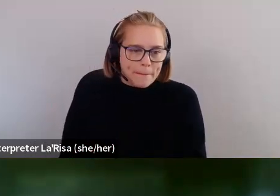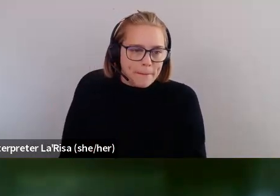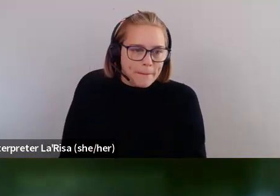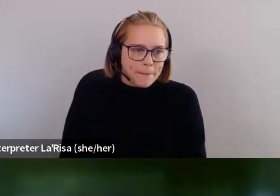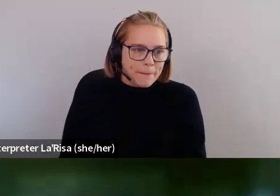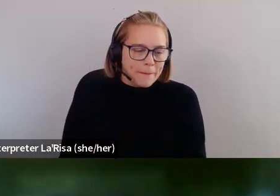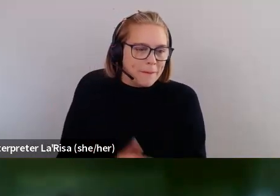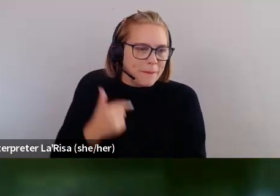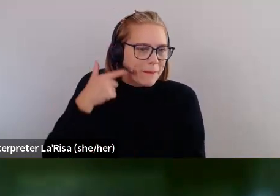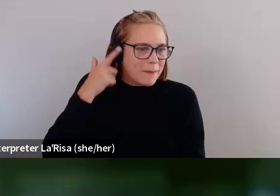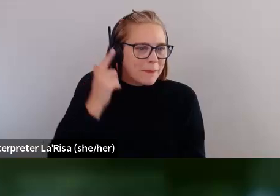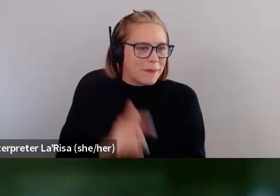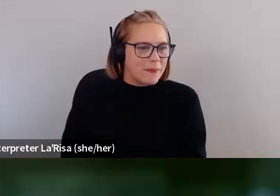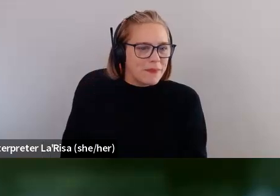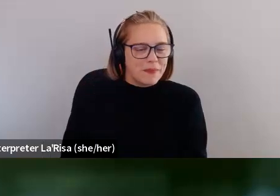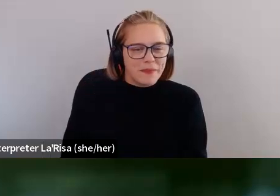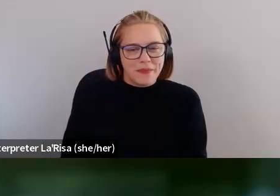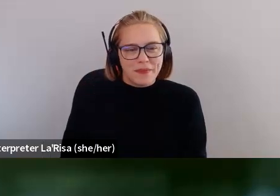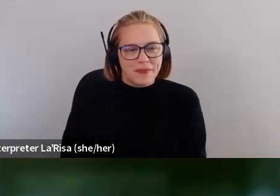We are having a bit of a connection delay, I think. We